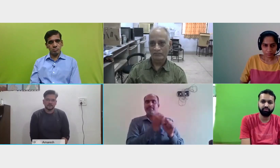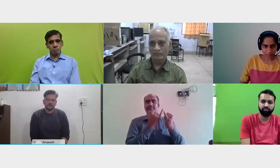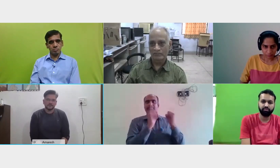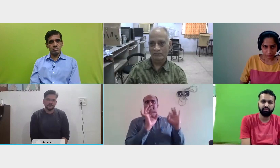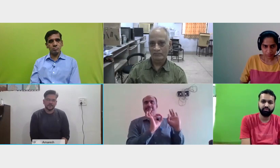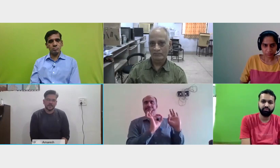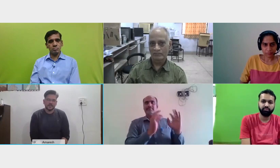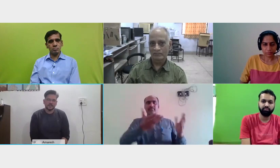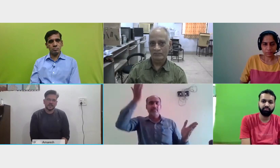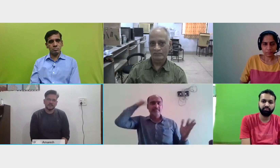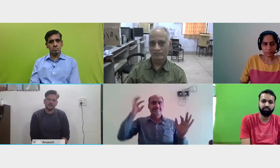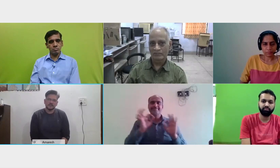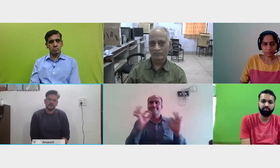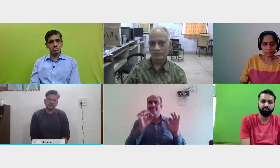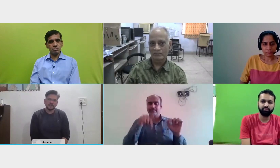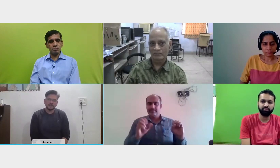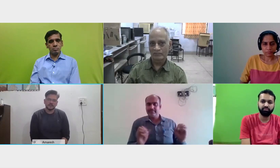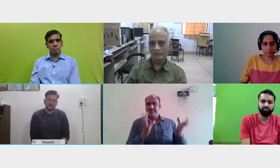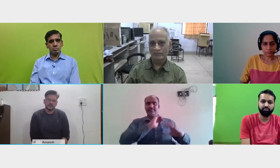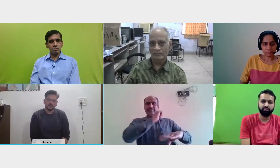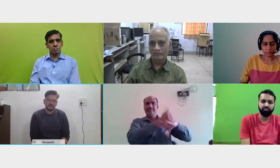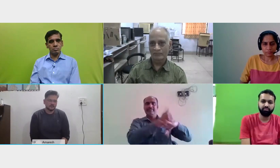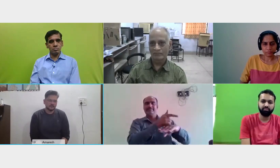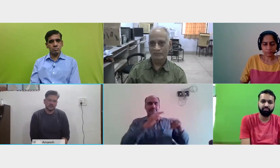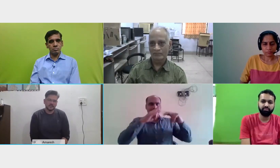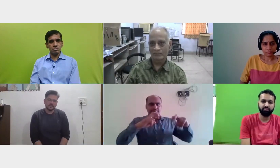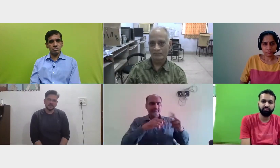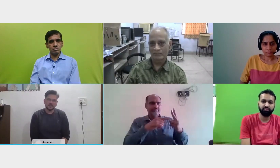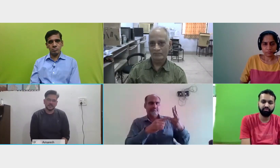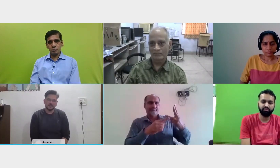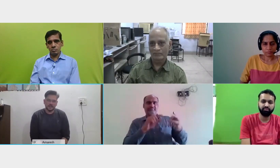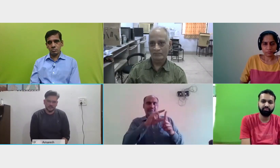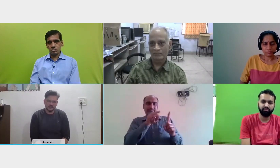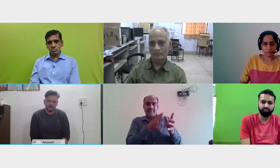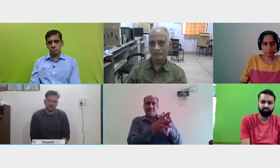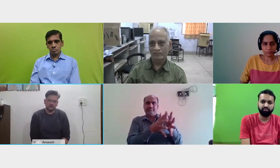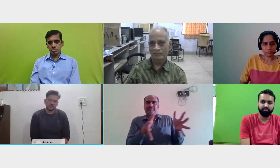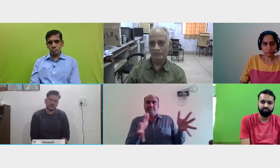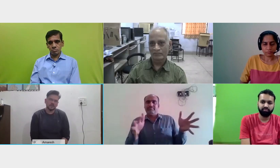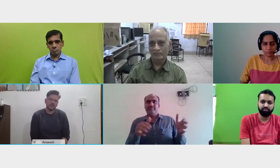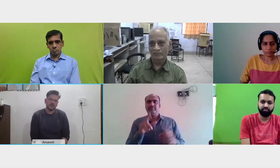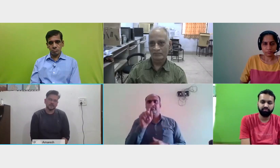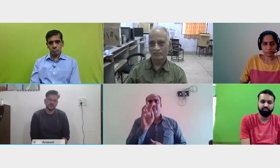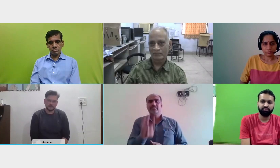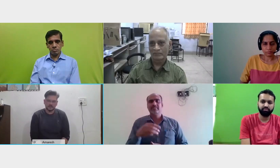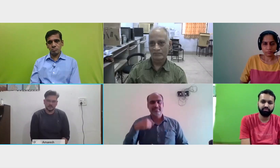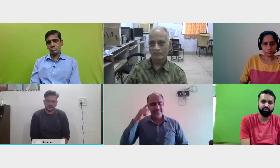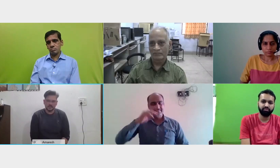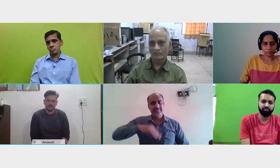so isl rtc has already set it done we did have some schedule to enter the forms and